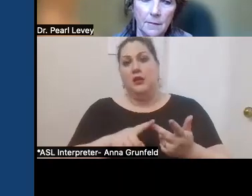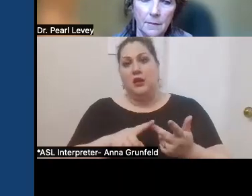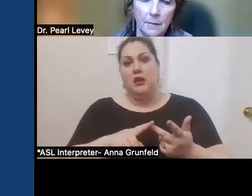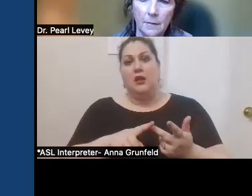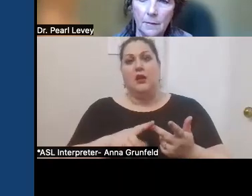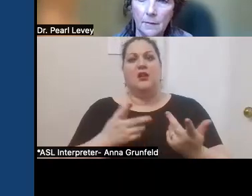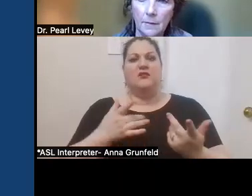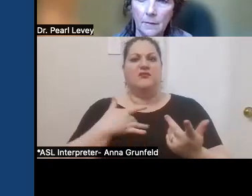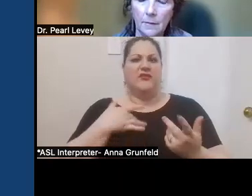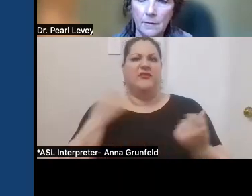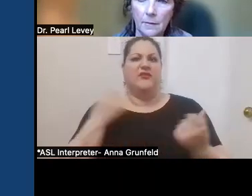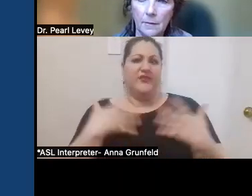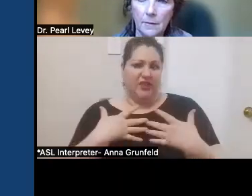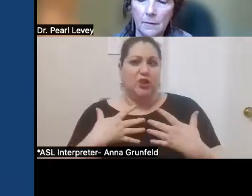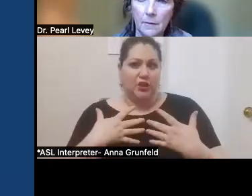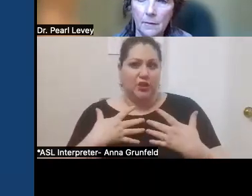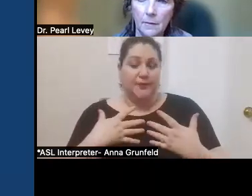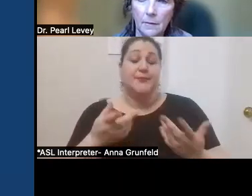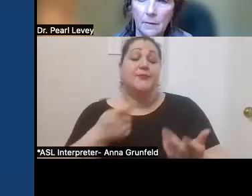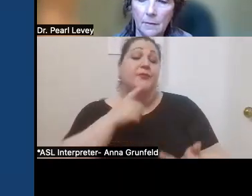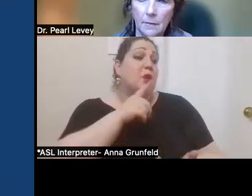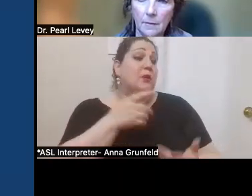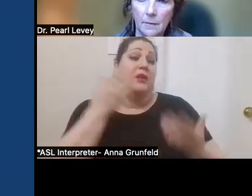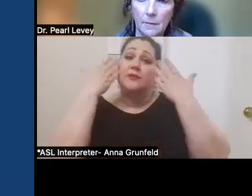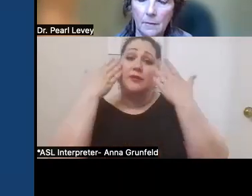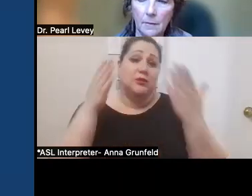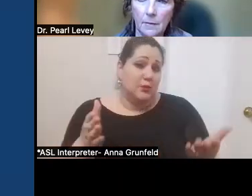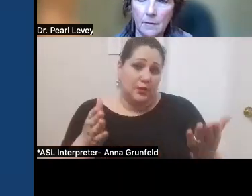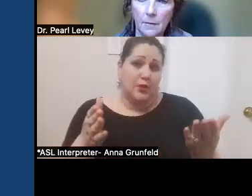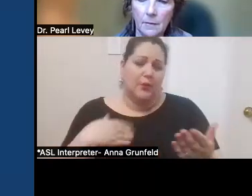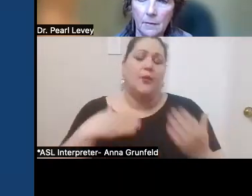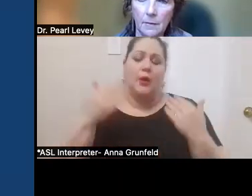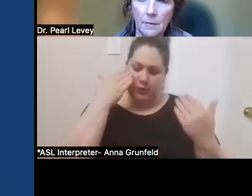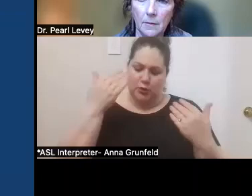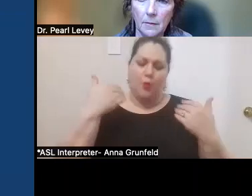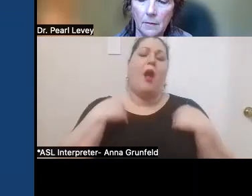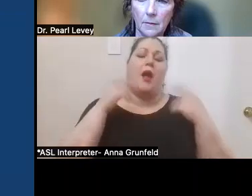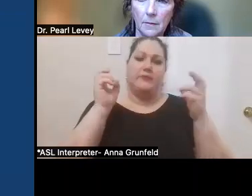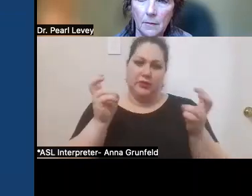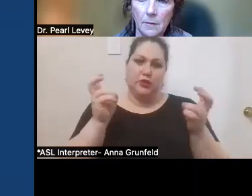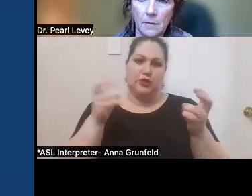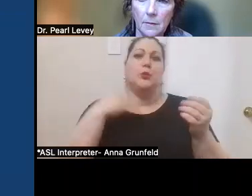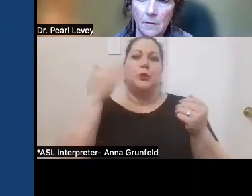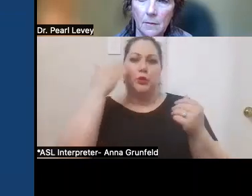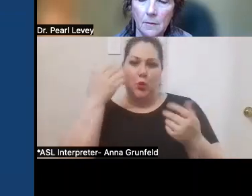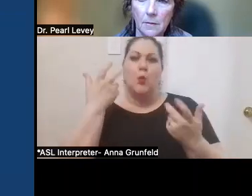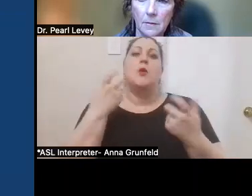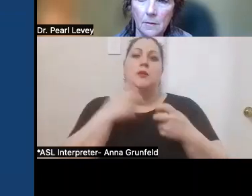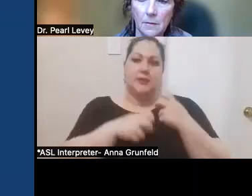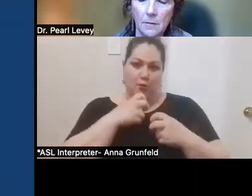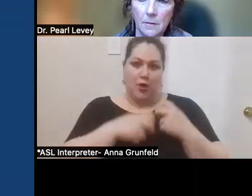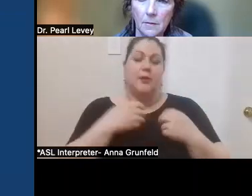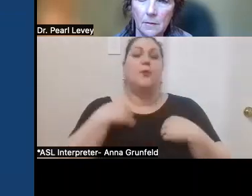It is a, it is an issue. It is a problem. We know there are students who don't, who do not seek accommodations in the first place.